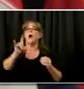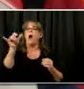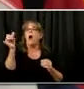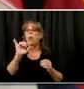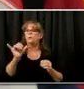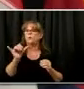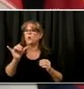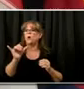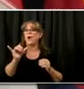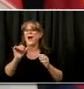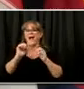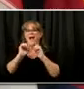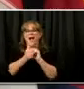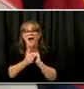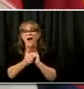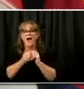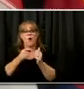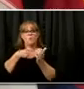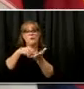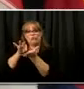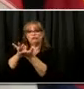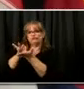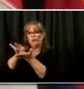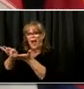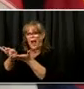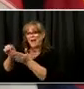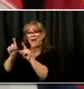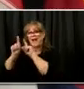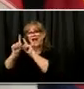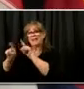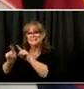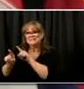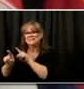student attendance and engagement in all districts across the state and try to respond in that way.